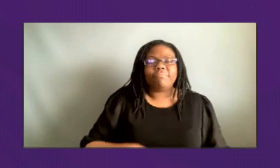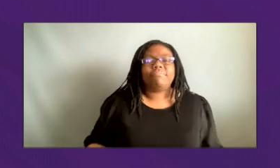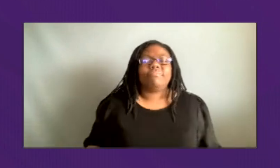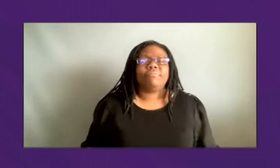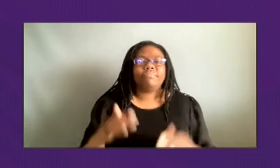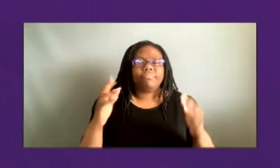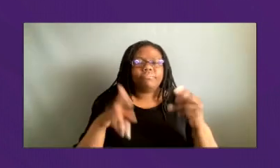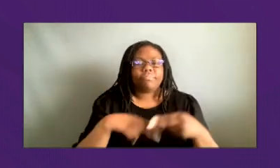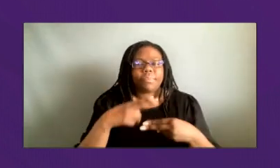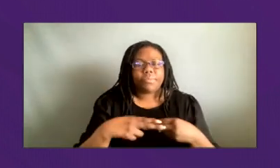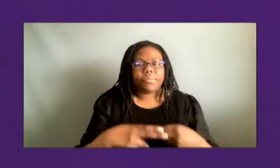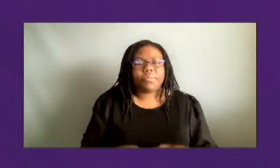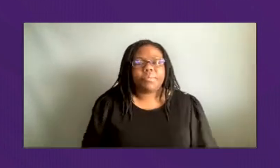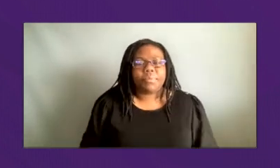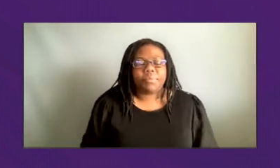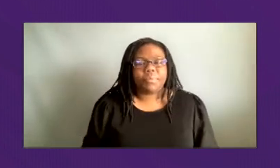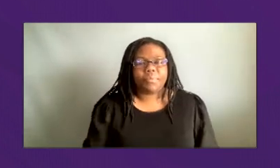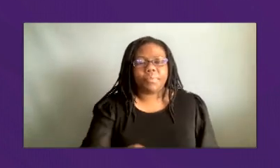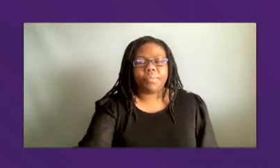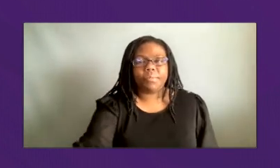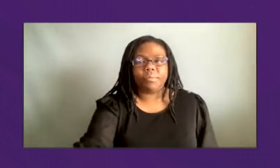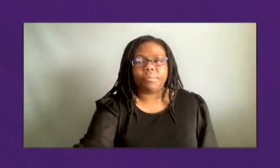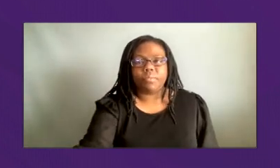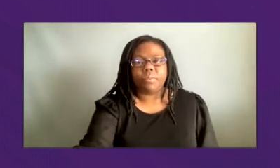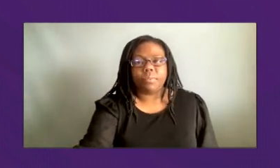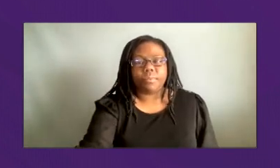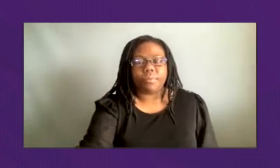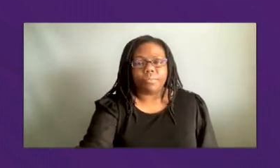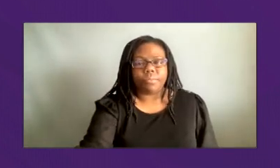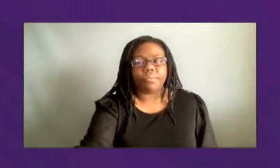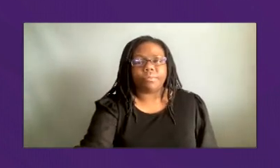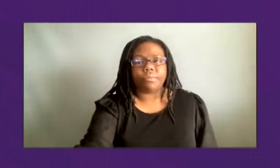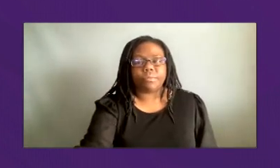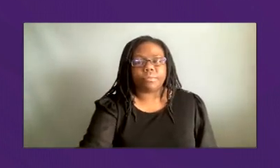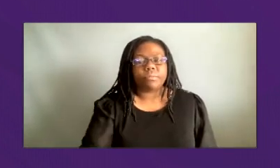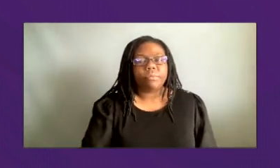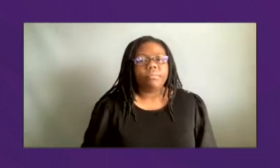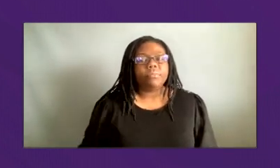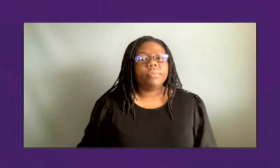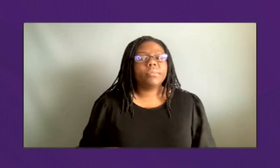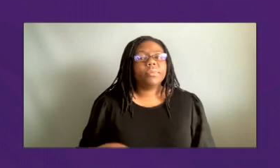So here you see another question and an example of an activity that we use in the